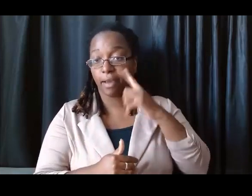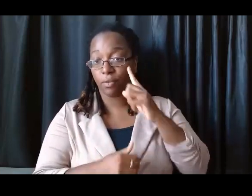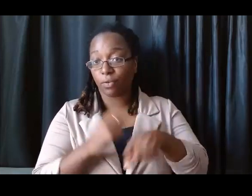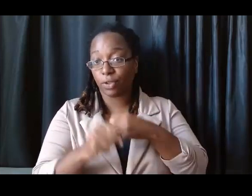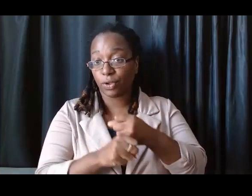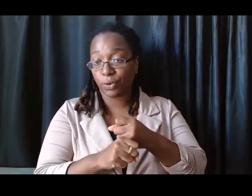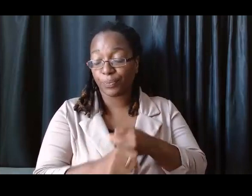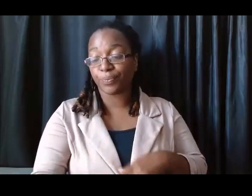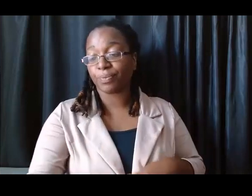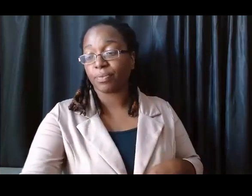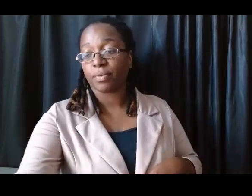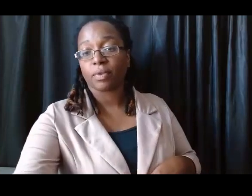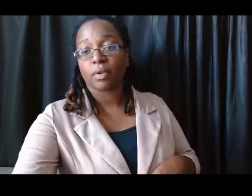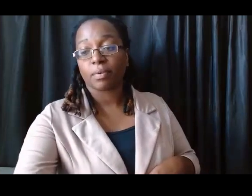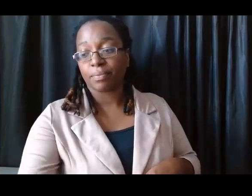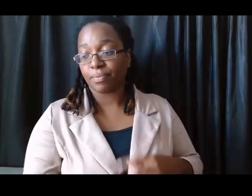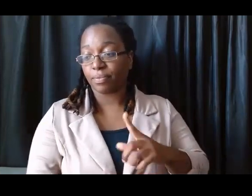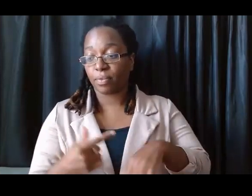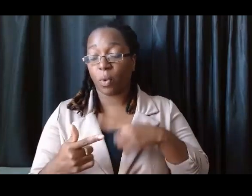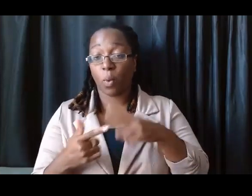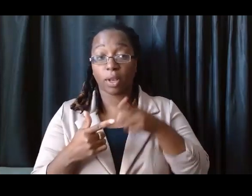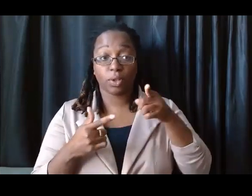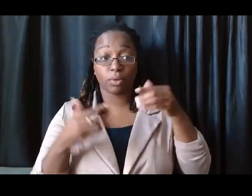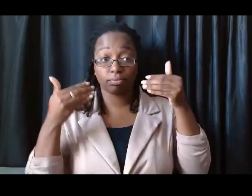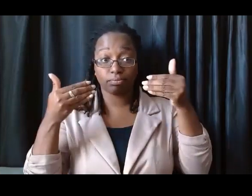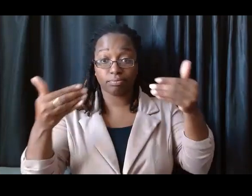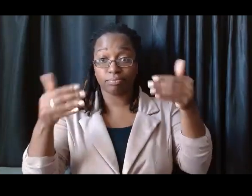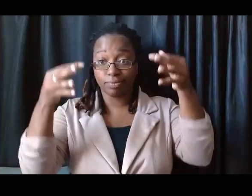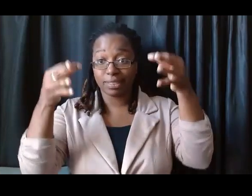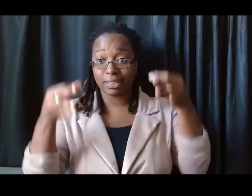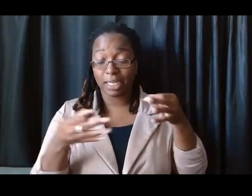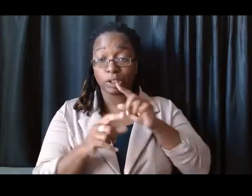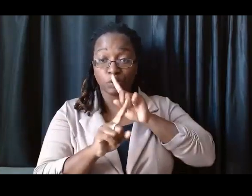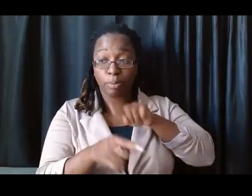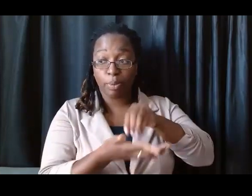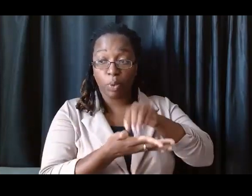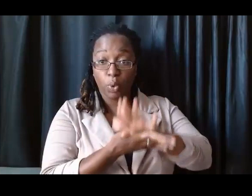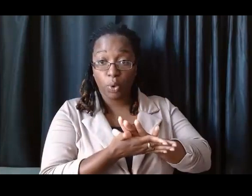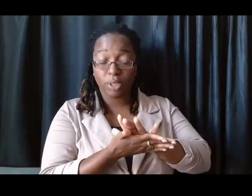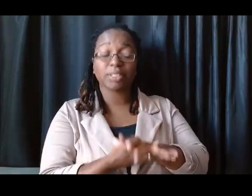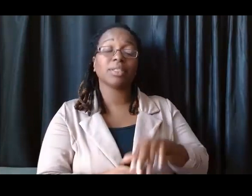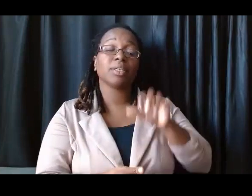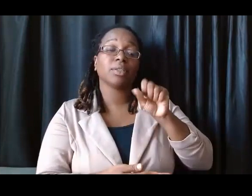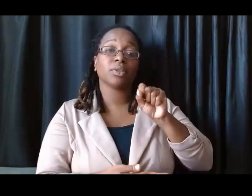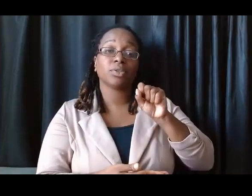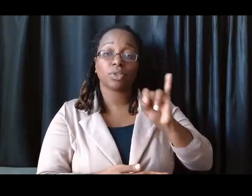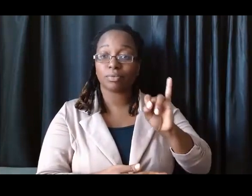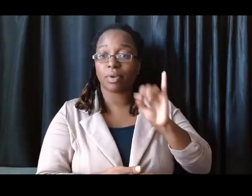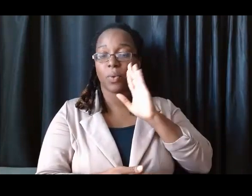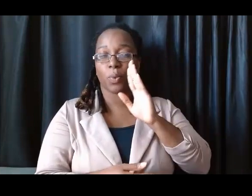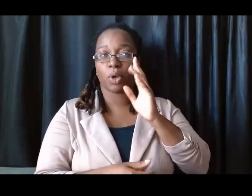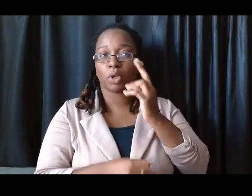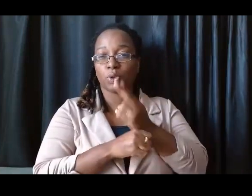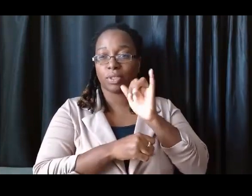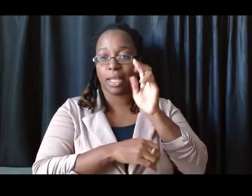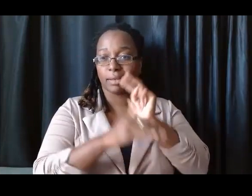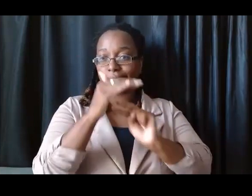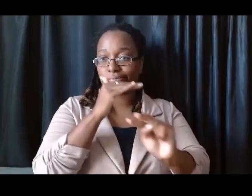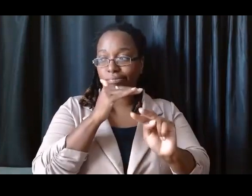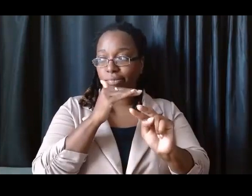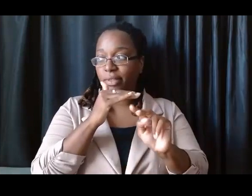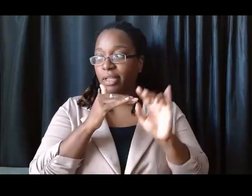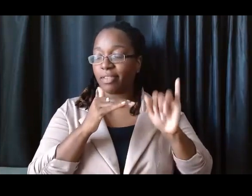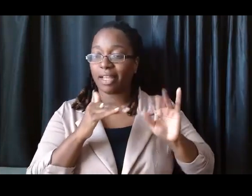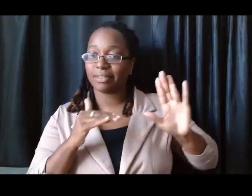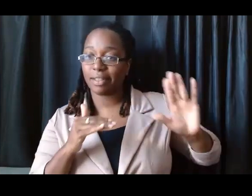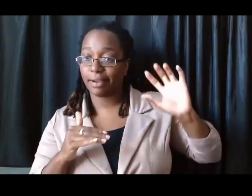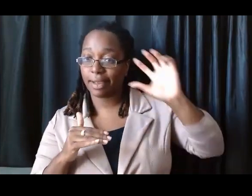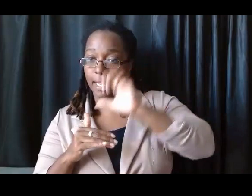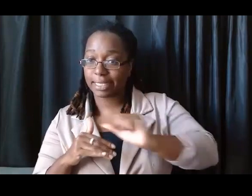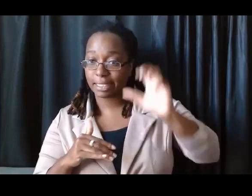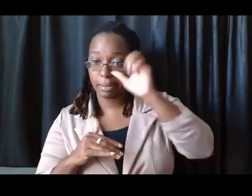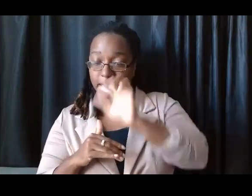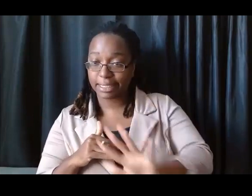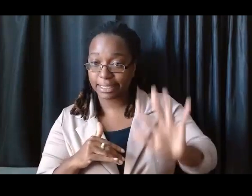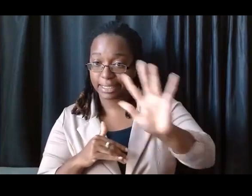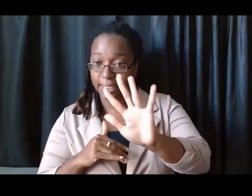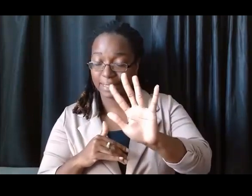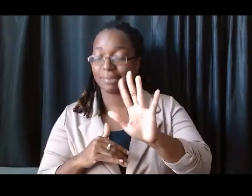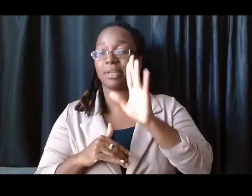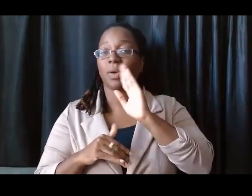Now what happens when making that report is that social security is going to use that projection as an estimate and then they're going to pop it in the person's account. So lets take Chen for example.